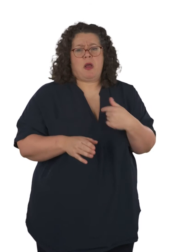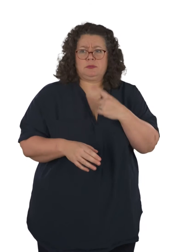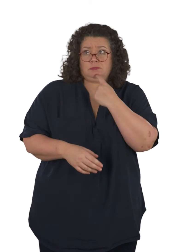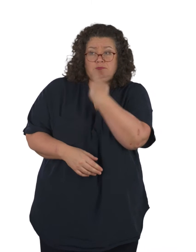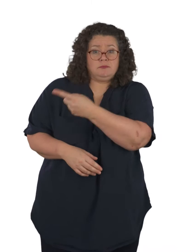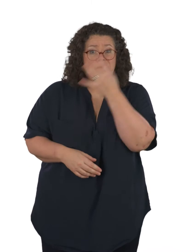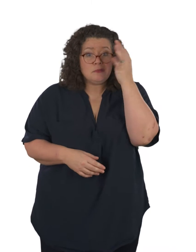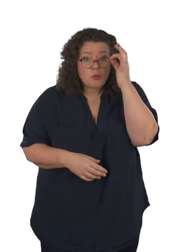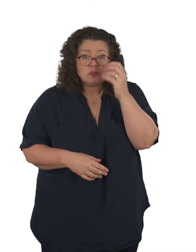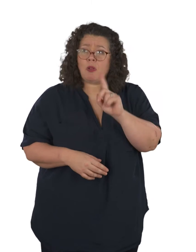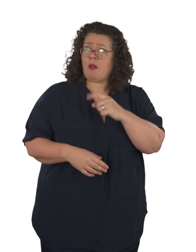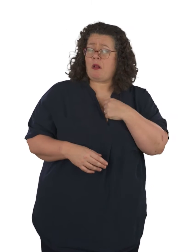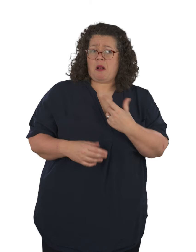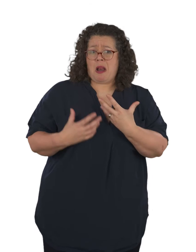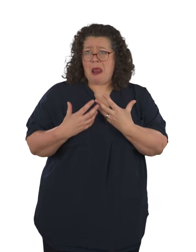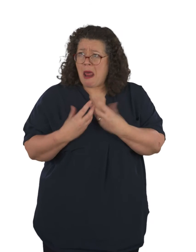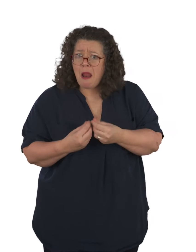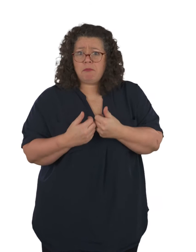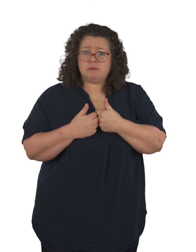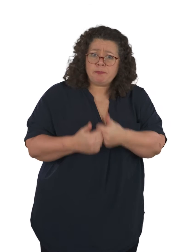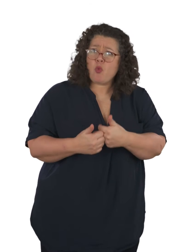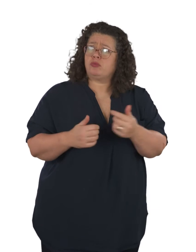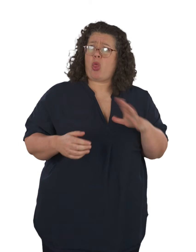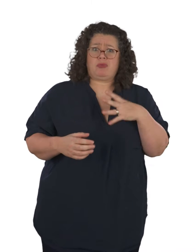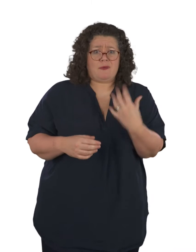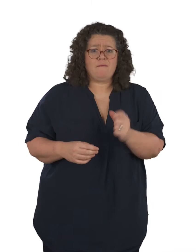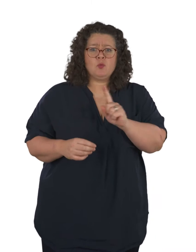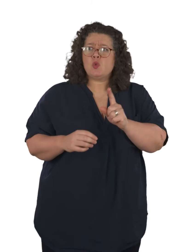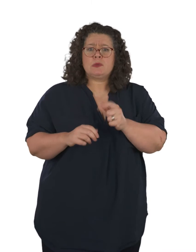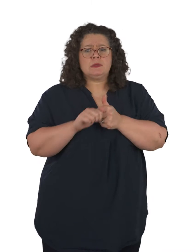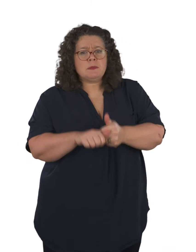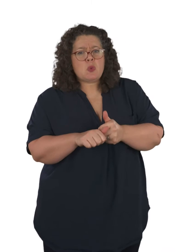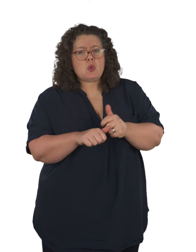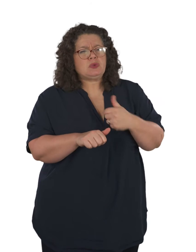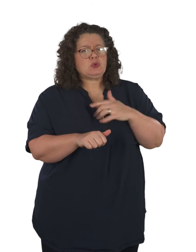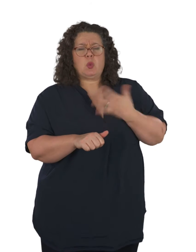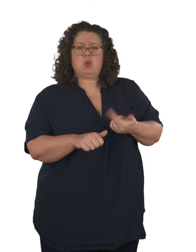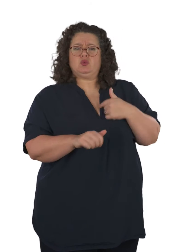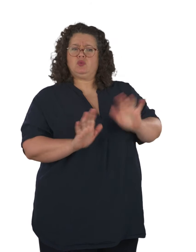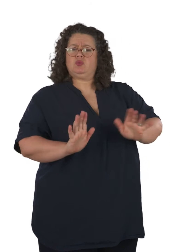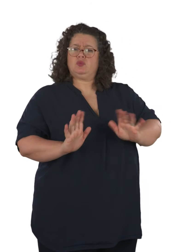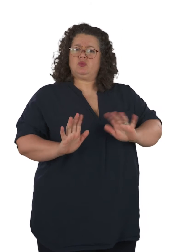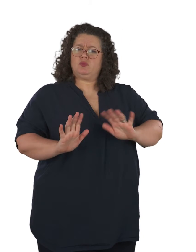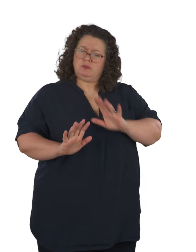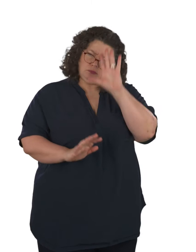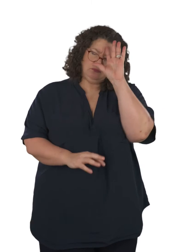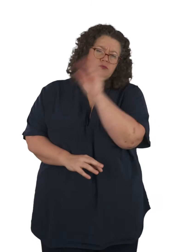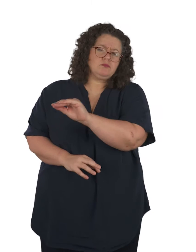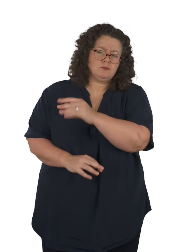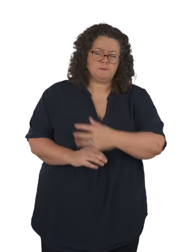As their carer, you must tell the council what help and support you are happy to give, and what support you are not happy about doing.